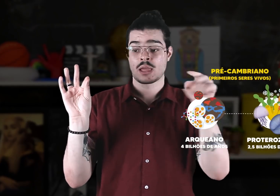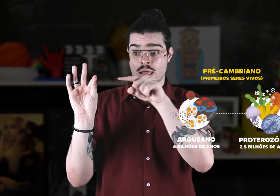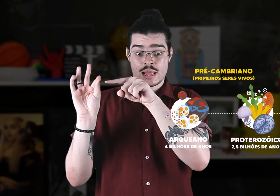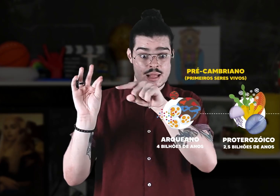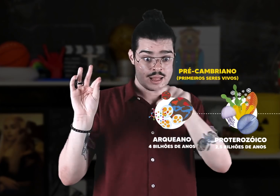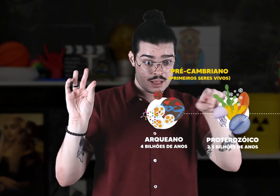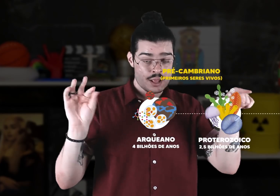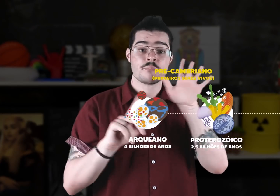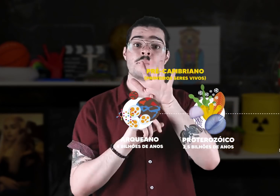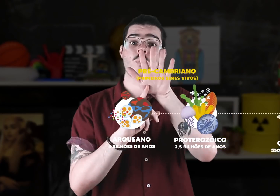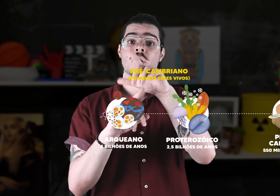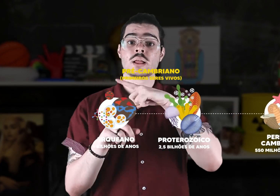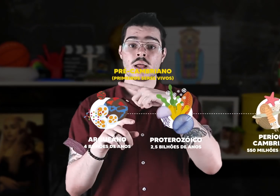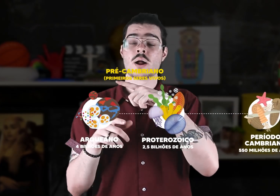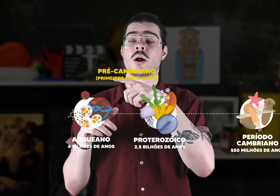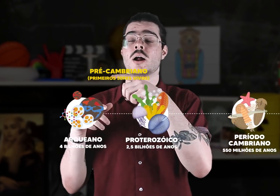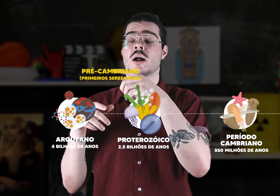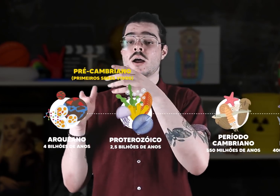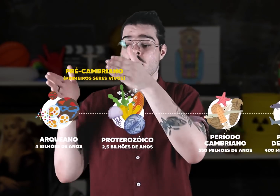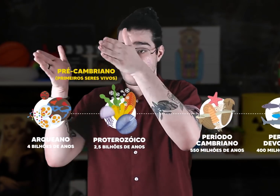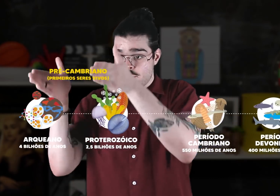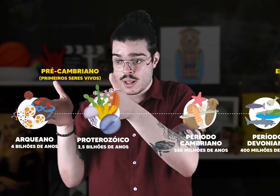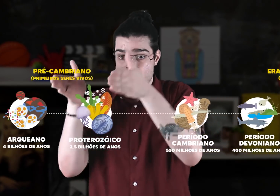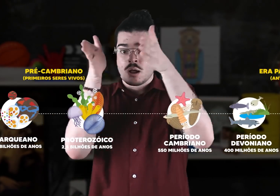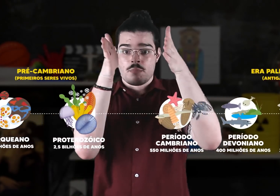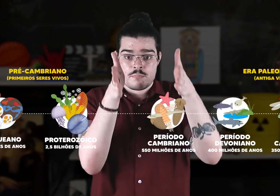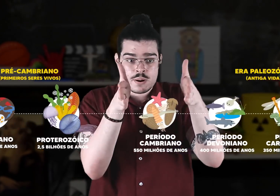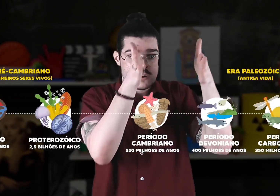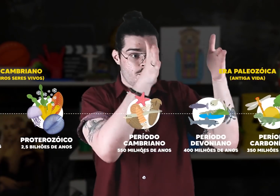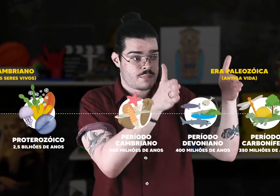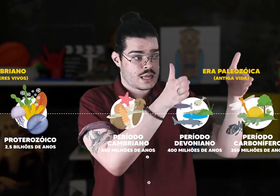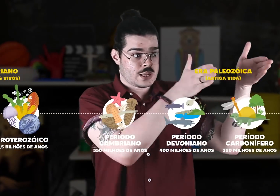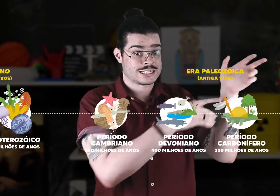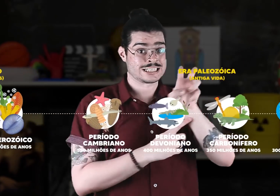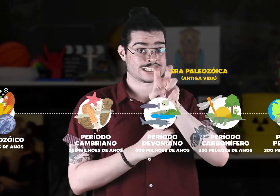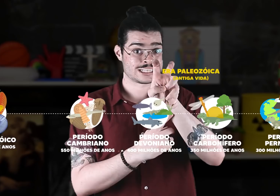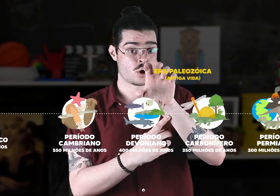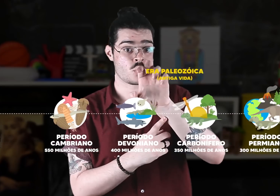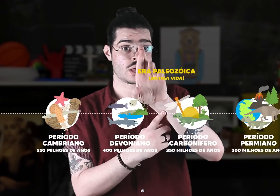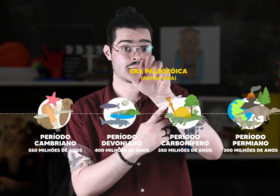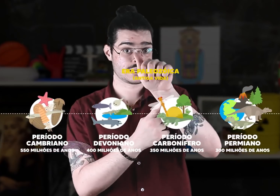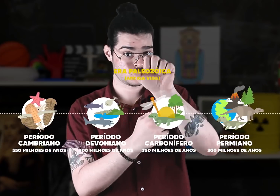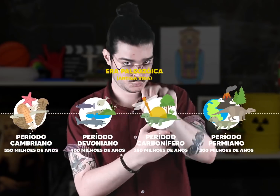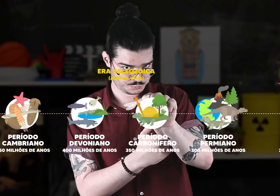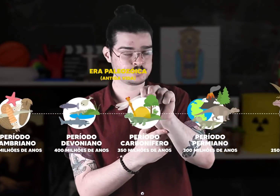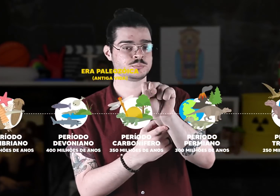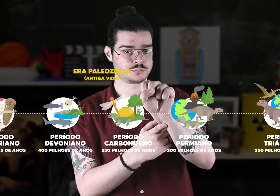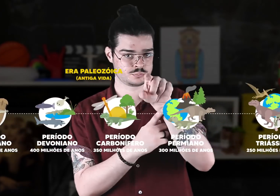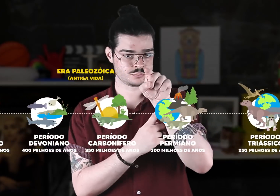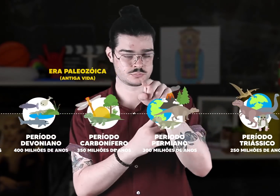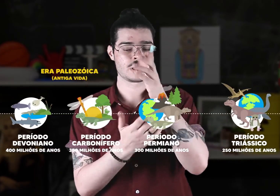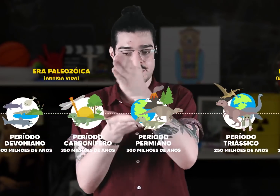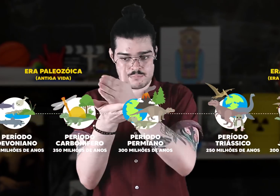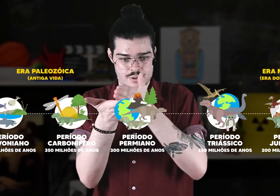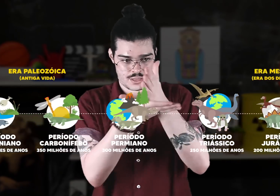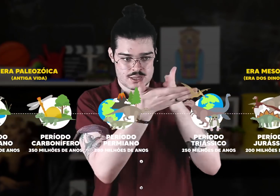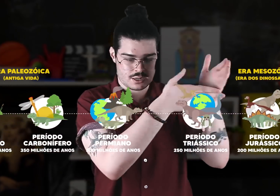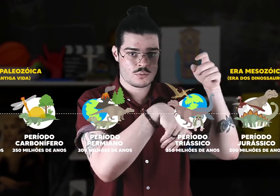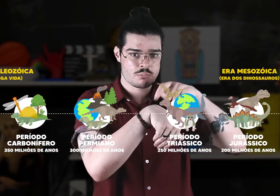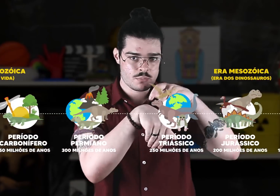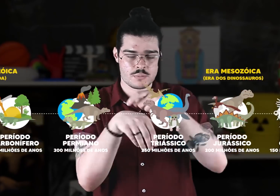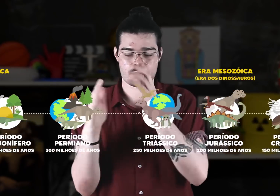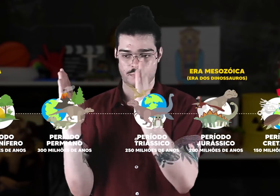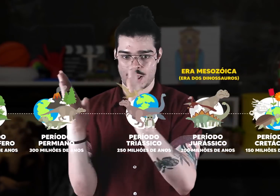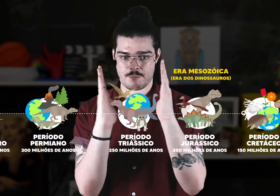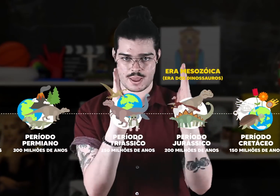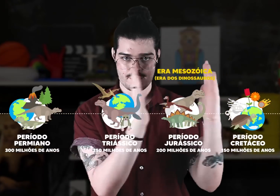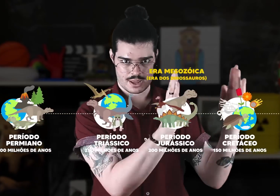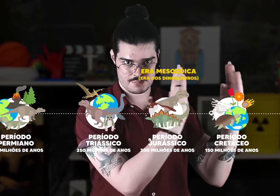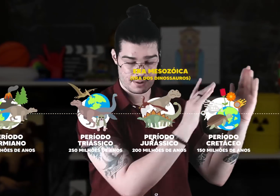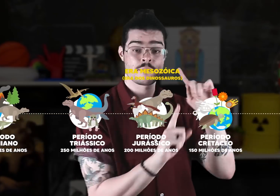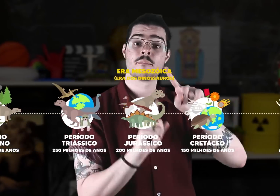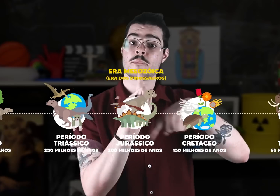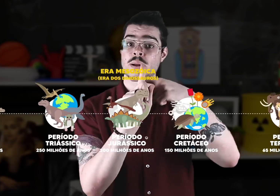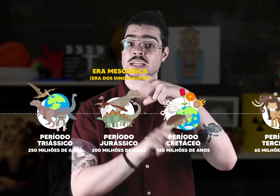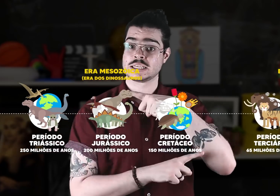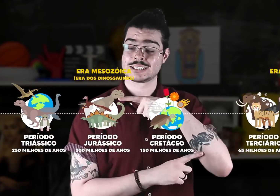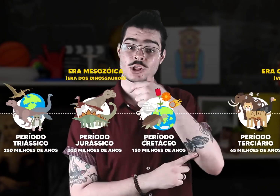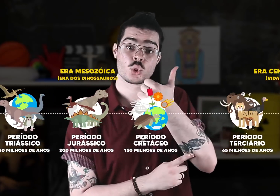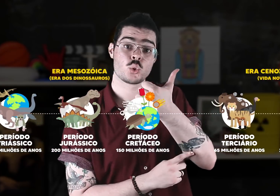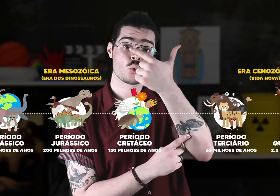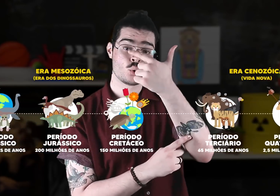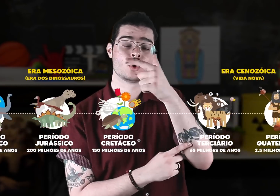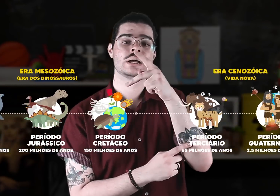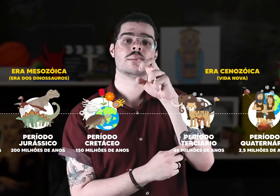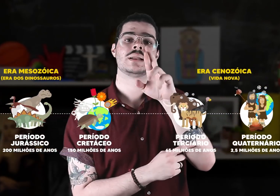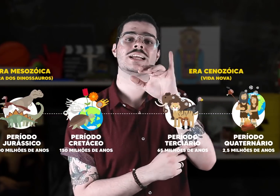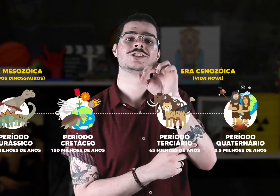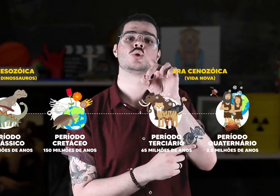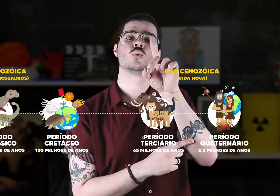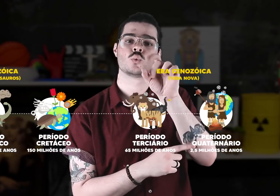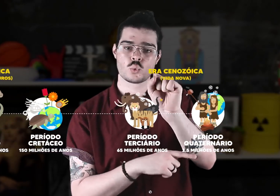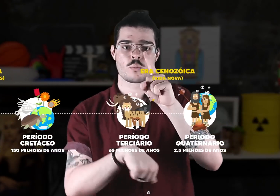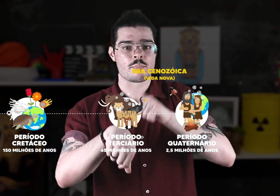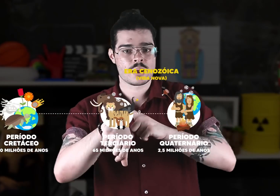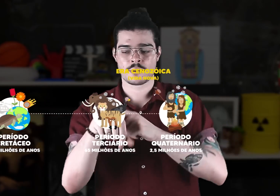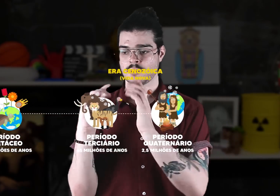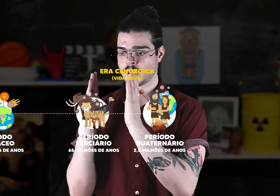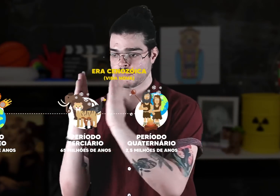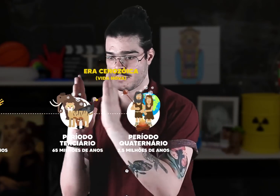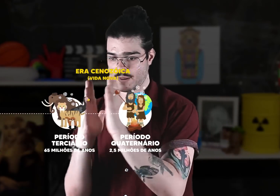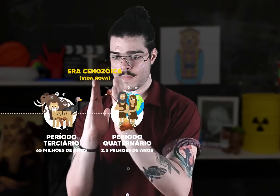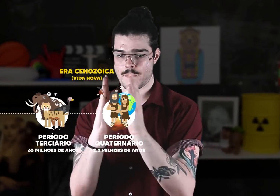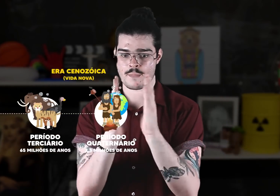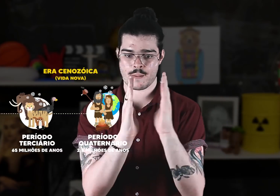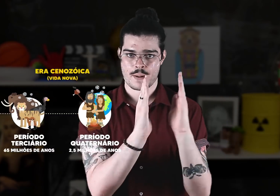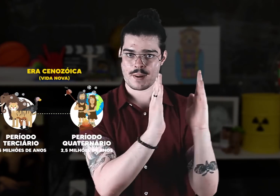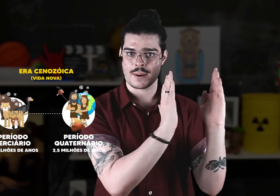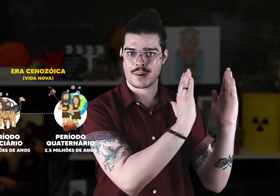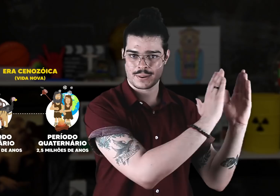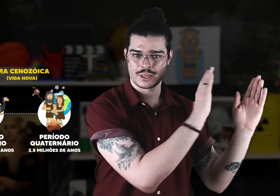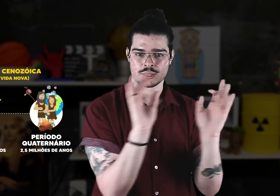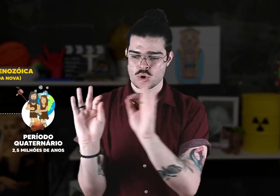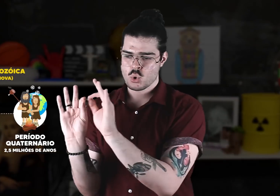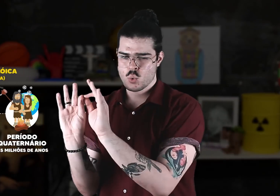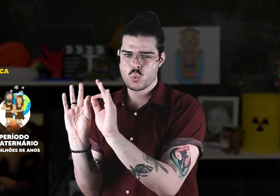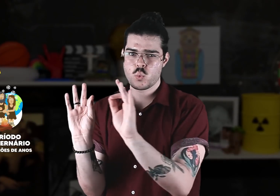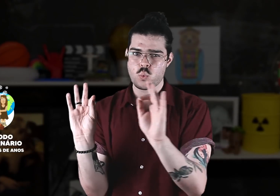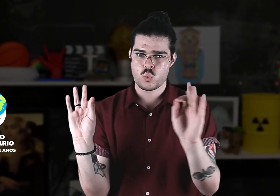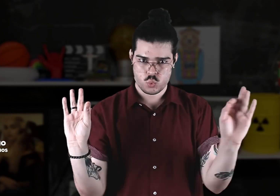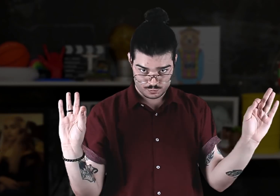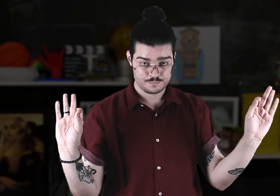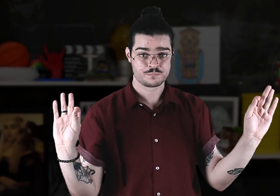represents each of the great divisions of time, in five eras and more than 12 geological periods.